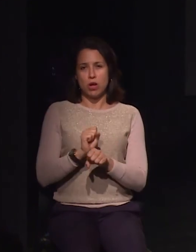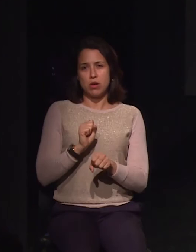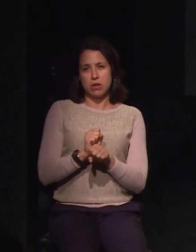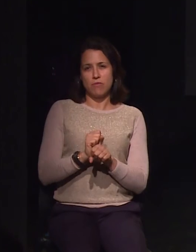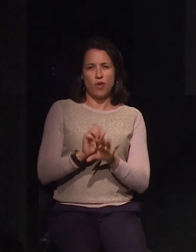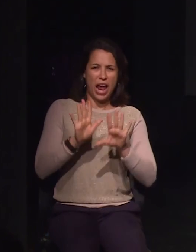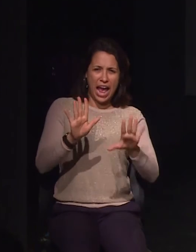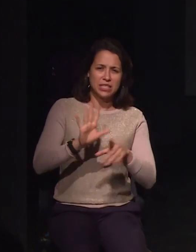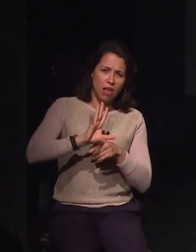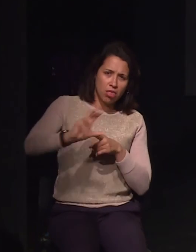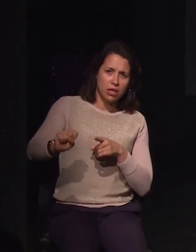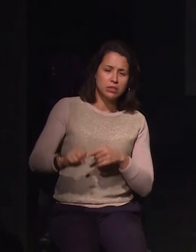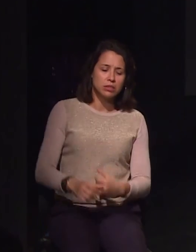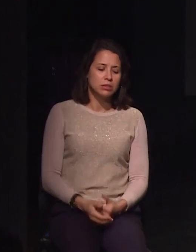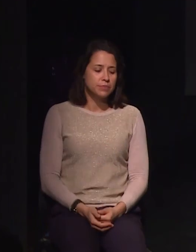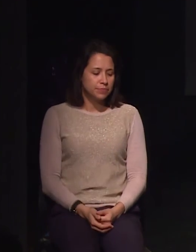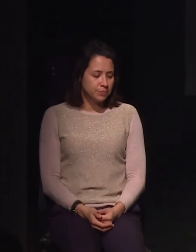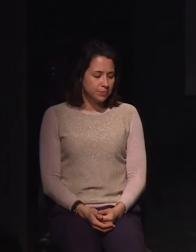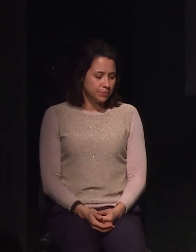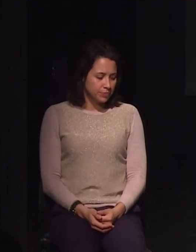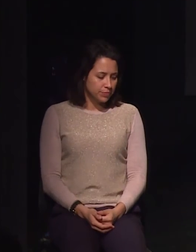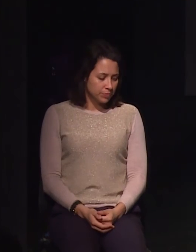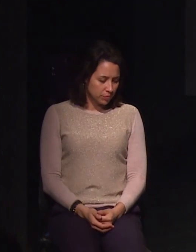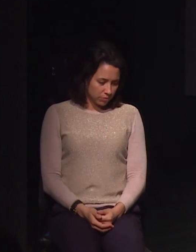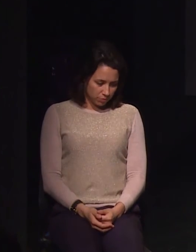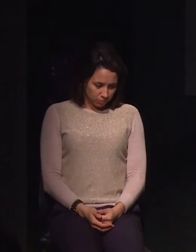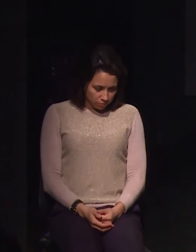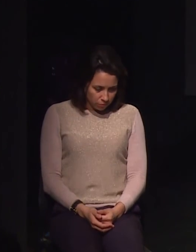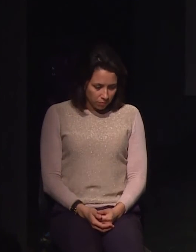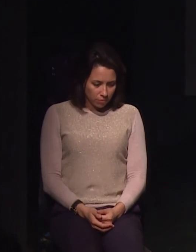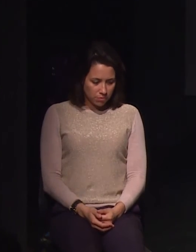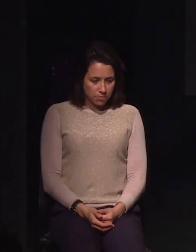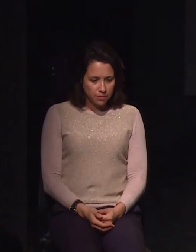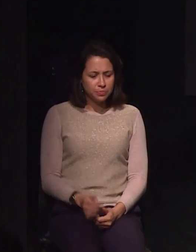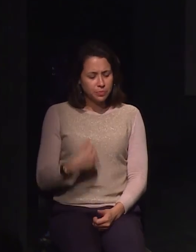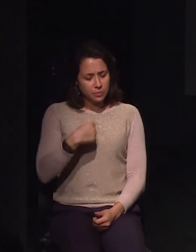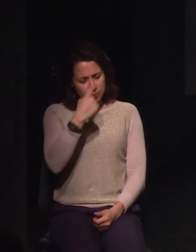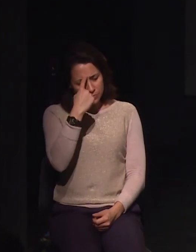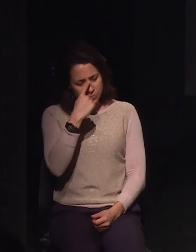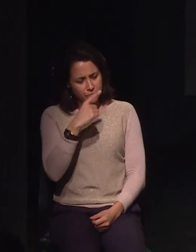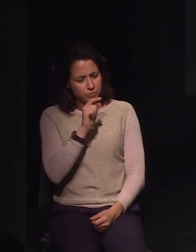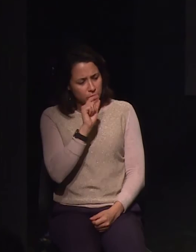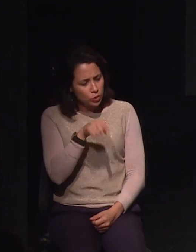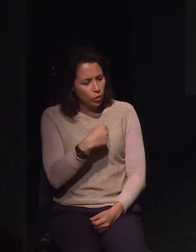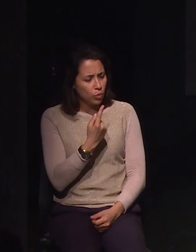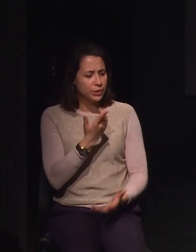the educators, the funders aspire to, but also audience members.